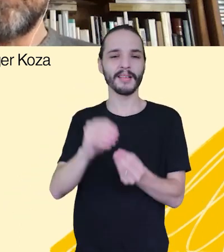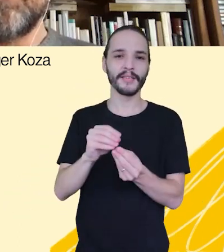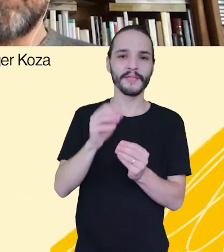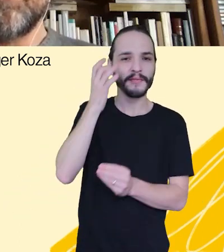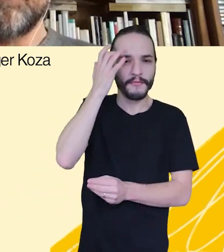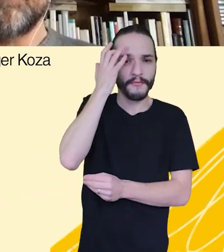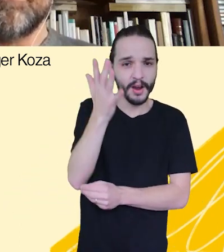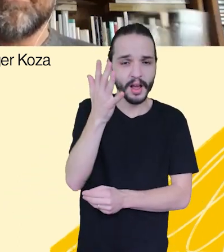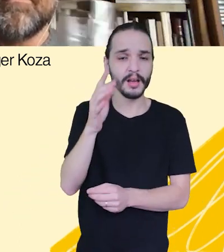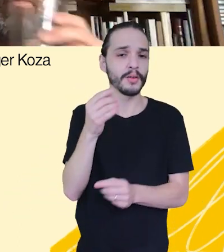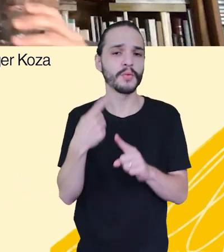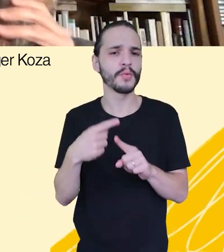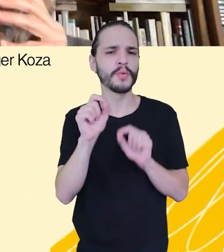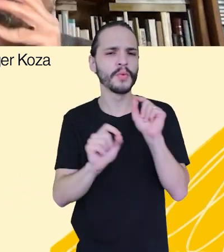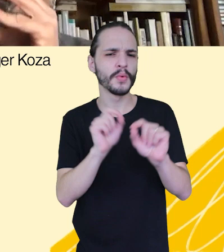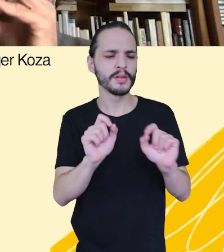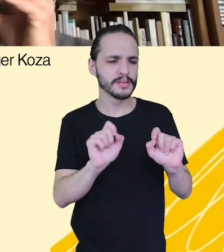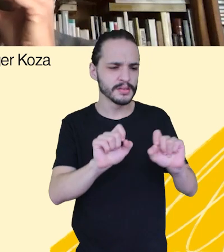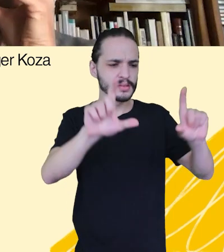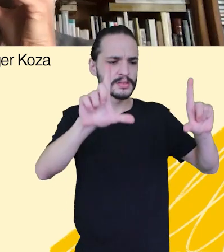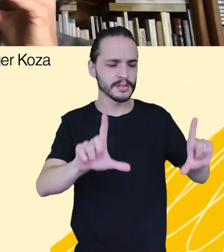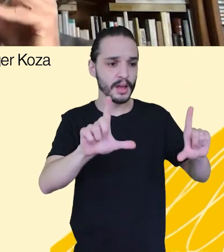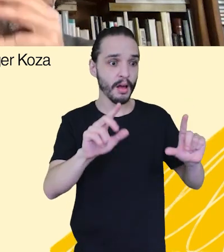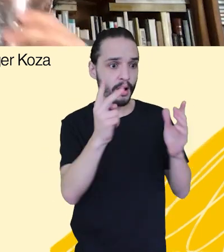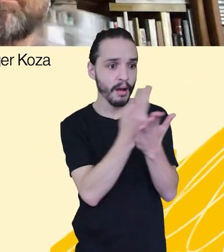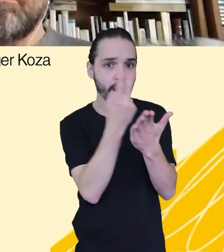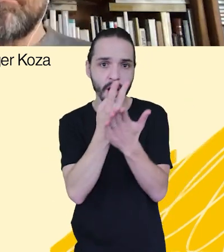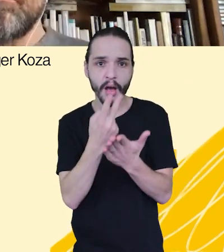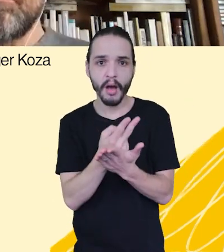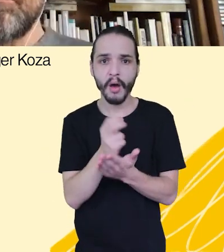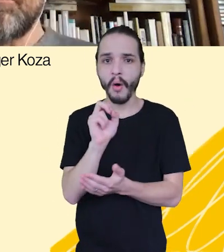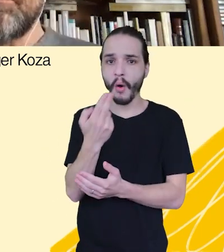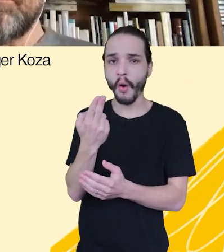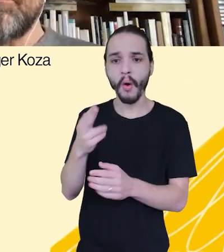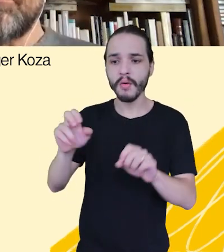as not in a scene where you just have 10 pages dialogue.